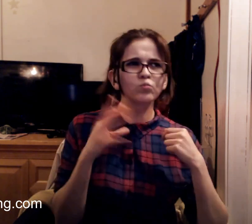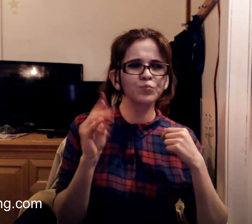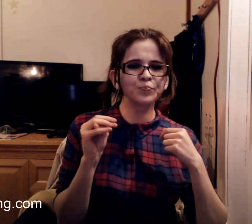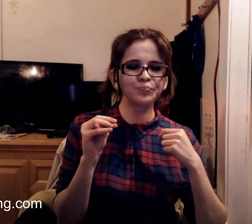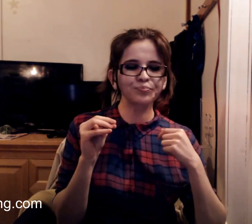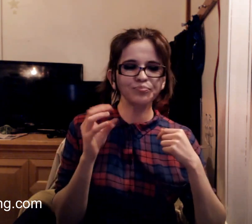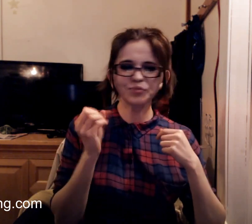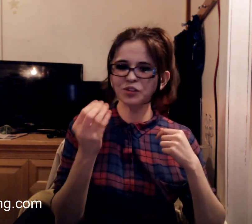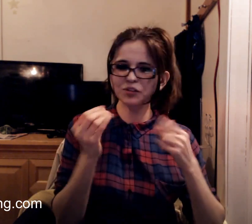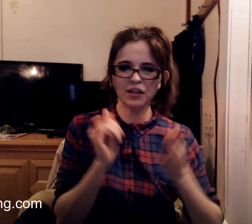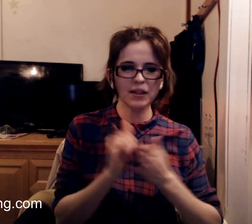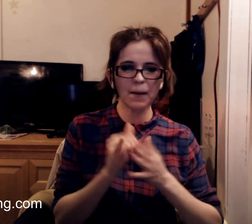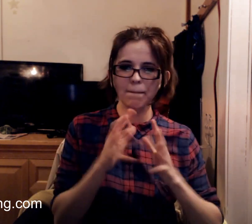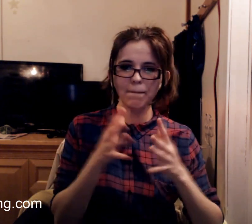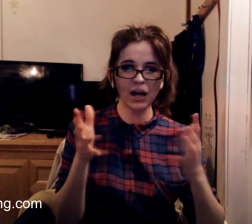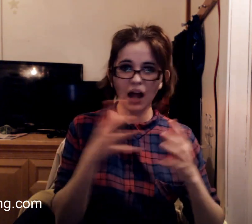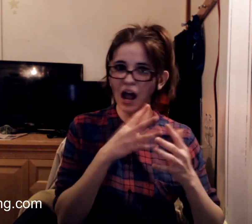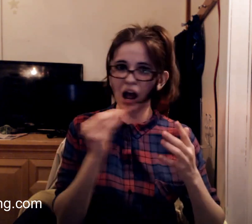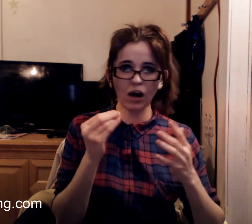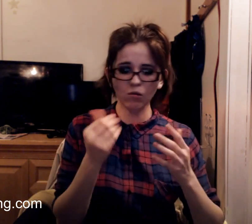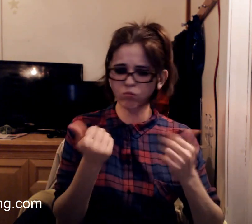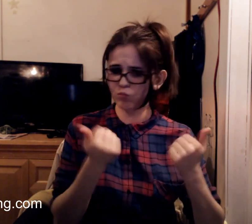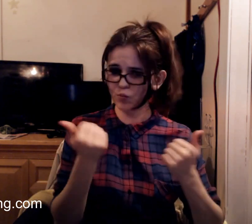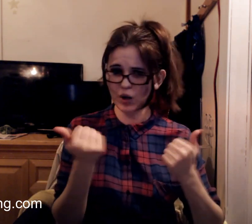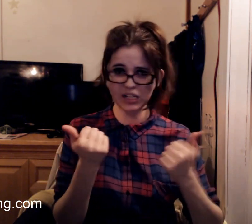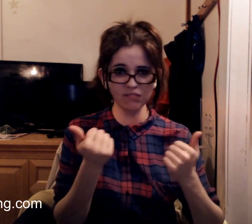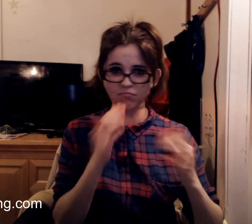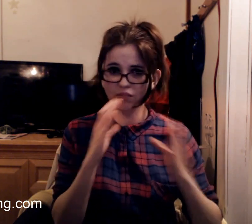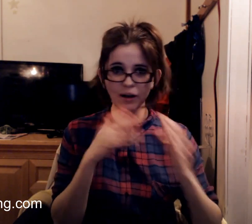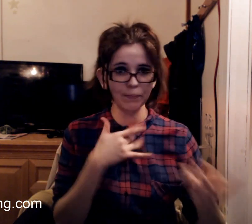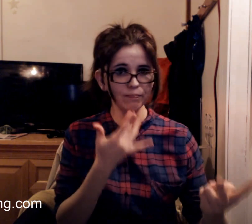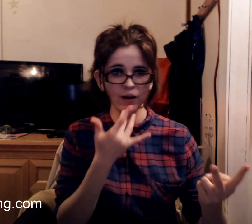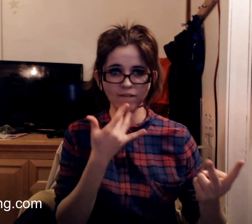Hmm, so that's pretty much it. And which method do I prefer?